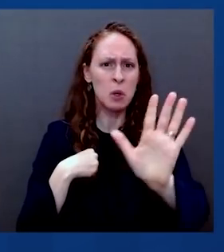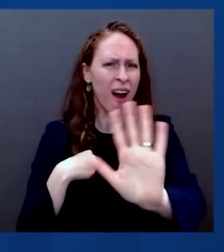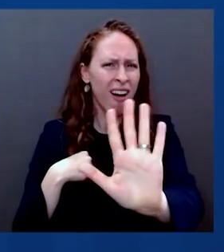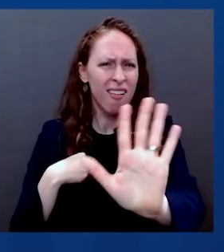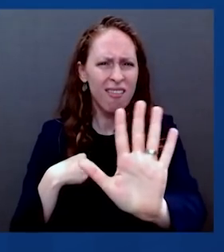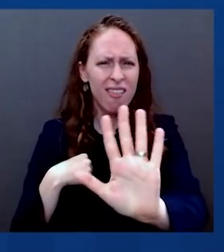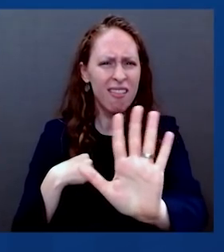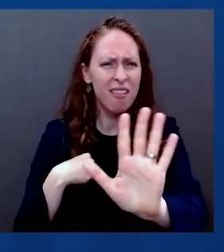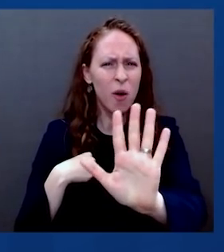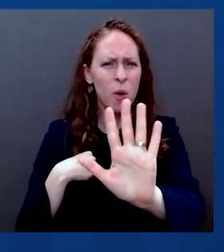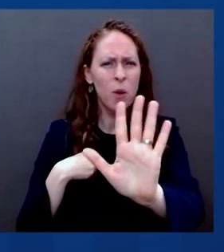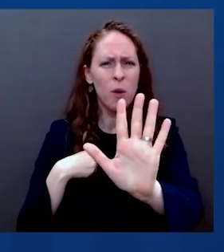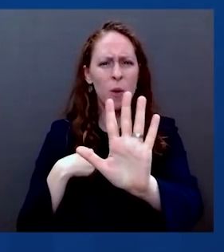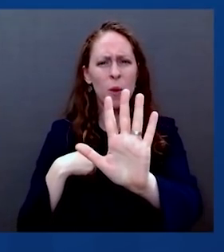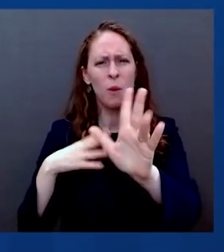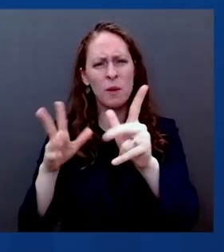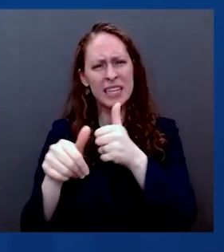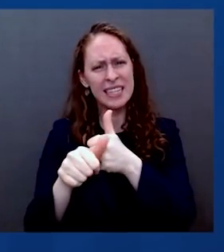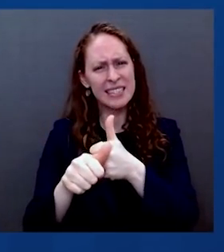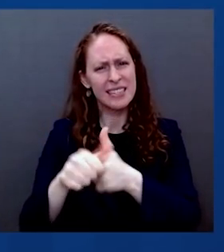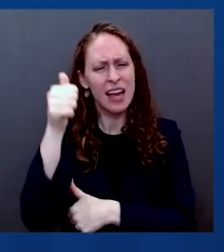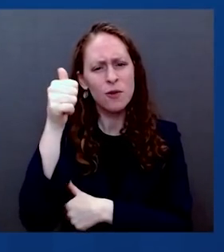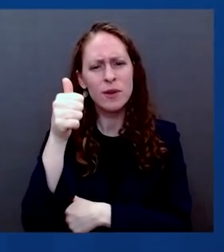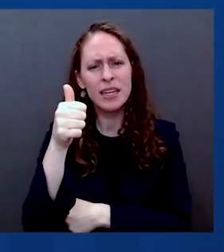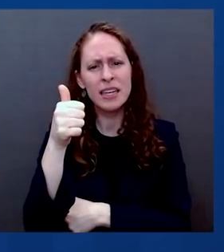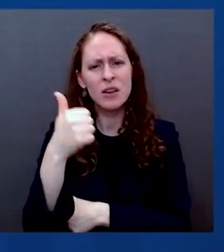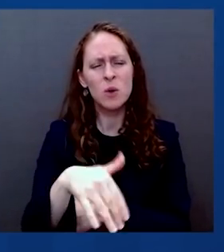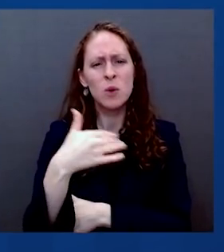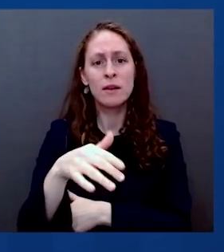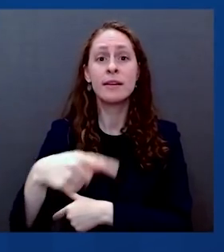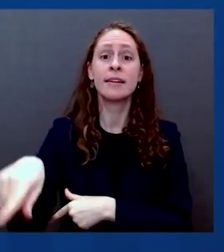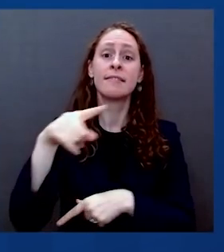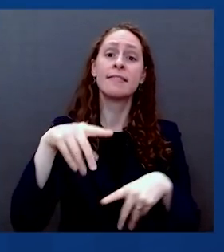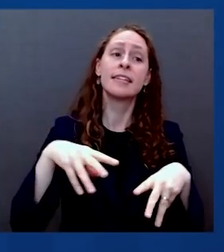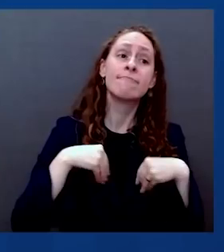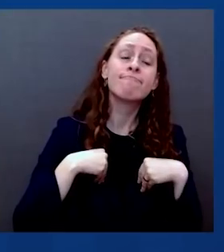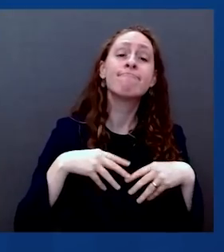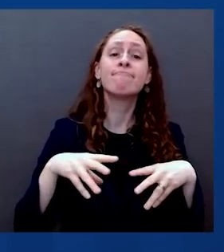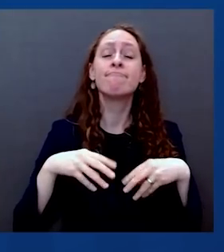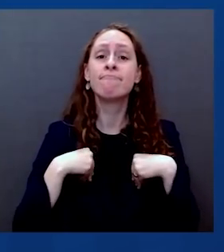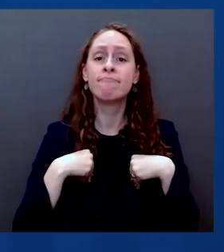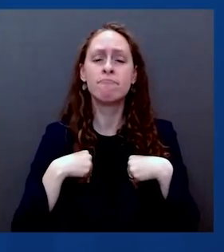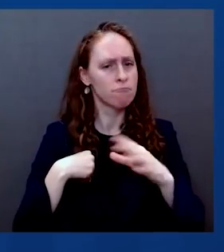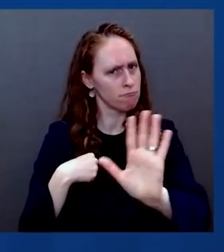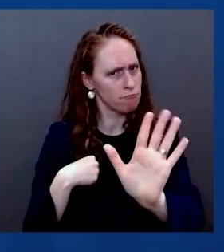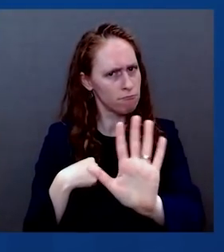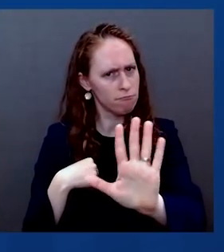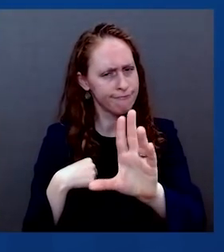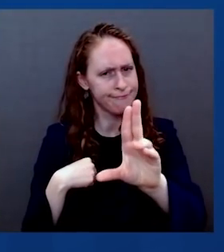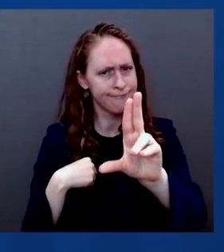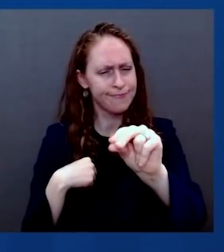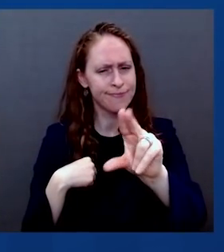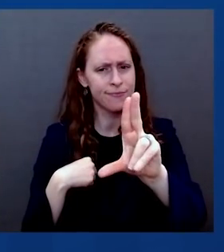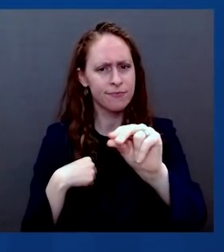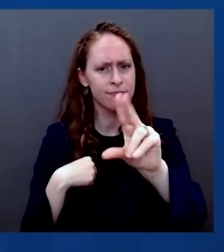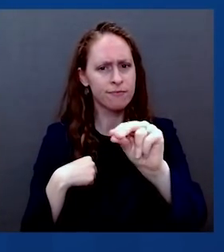Anti voter laws are not new in our nation, but we must not be deceived into thinking they are normal.